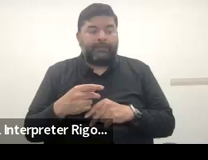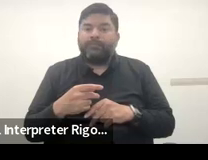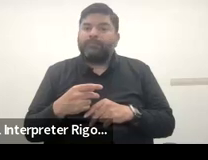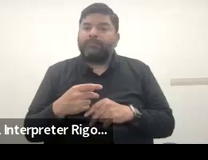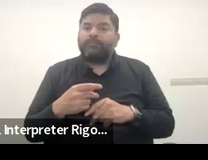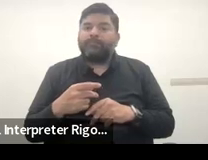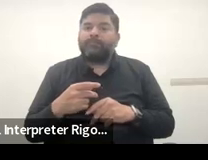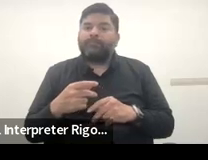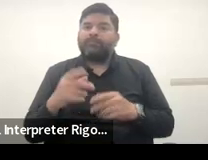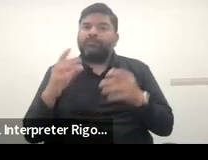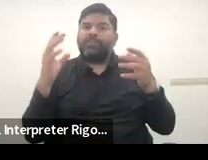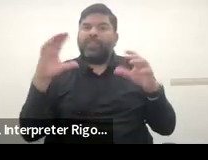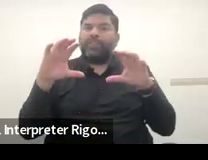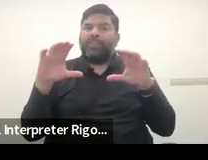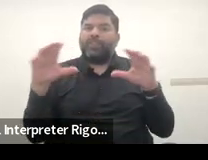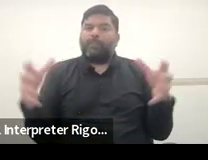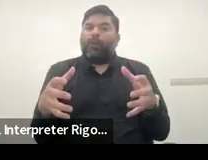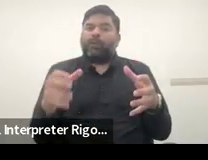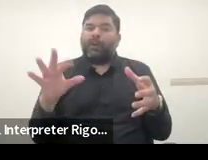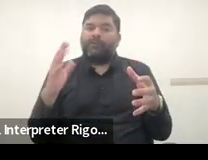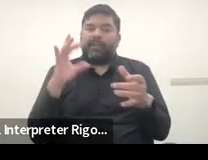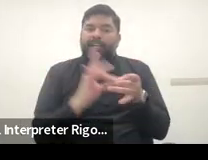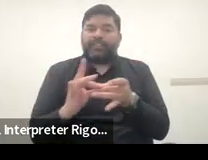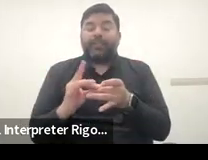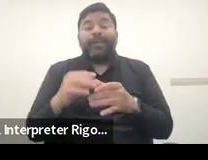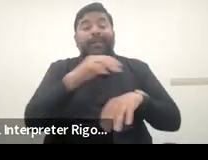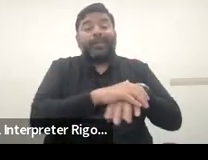connections that connects, for example, English words—two English words, and it gets messy